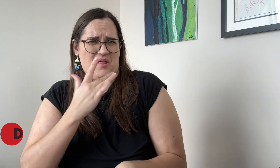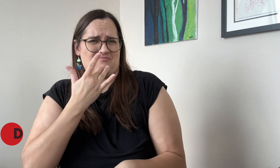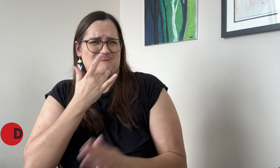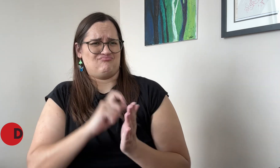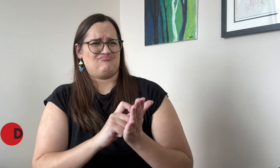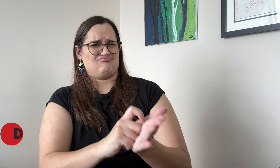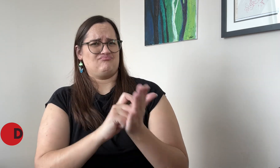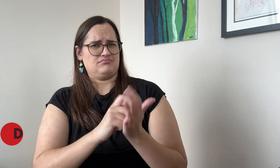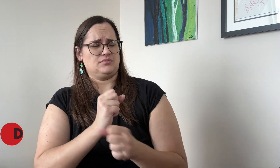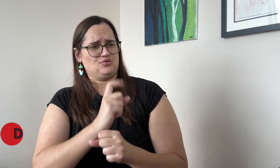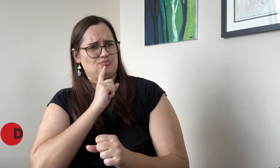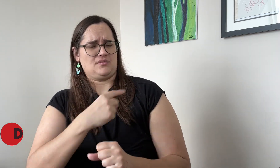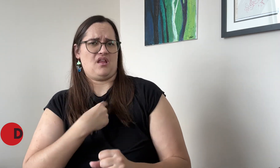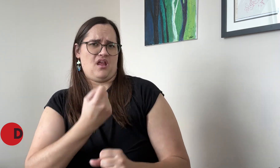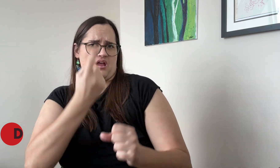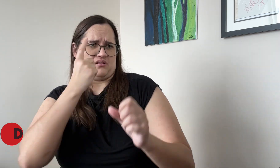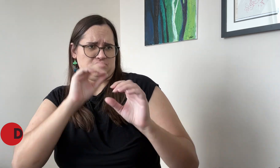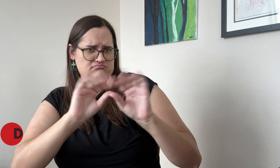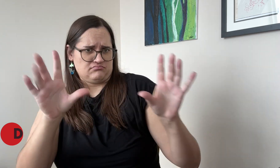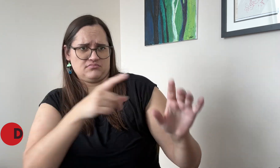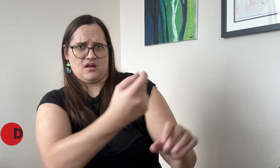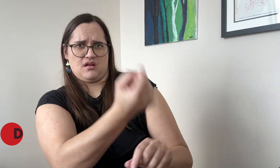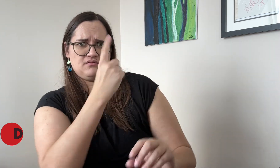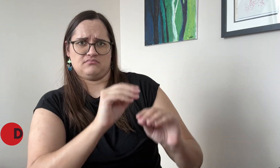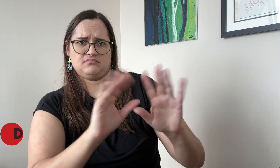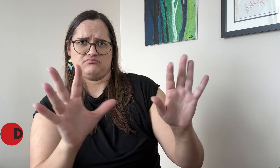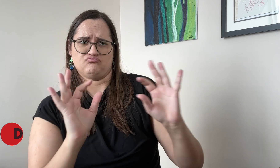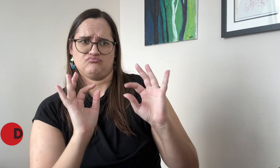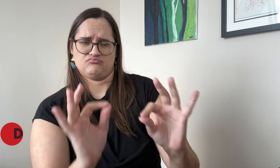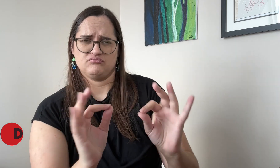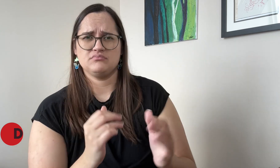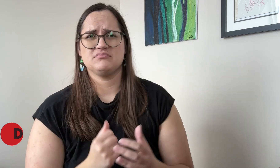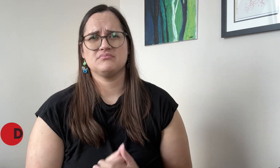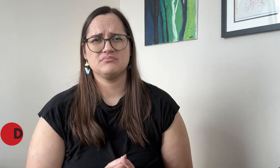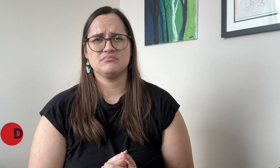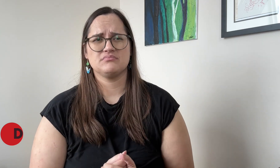and forth to make sure I understand clearly and they understand clearly.